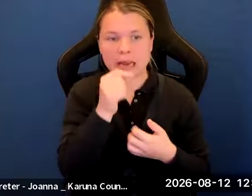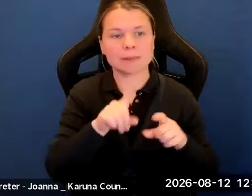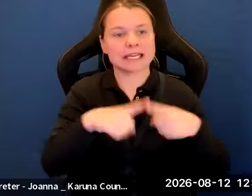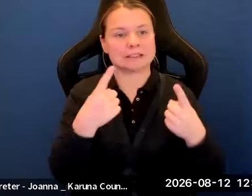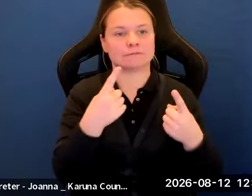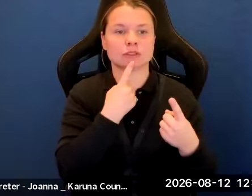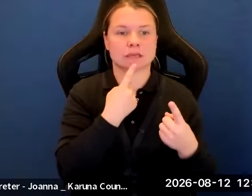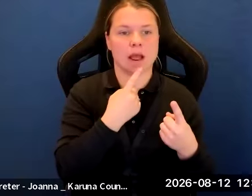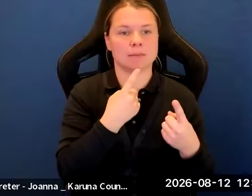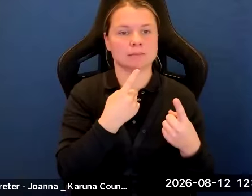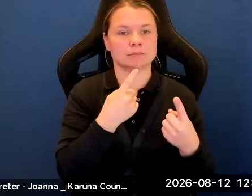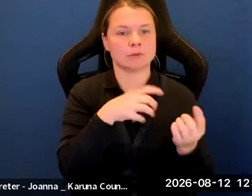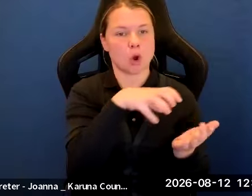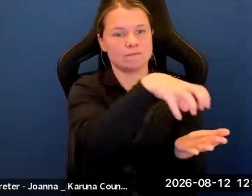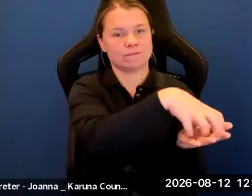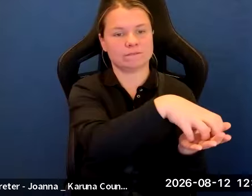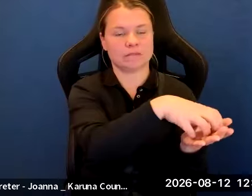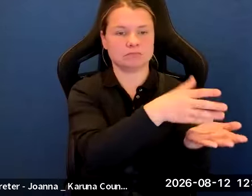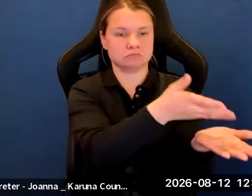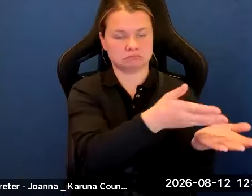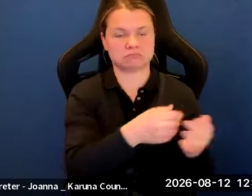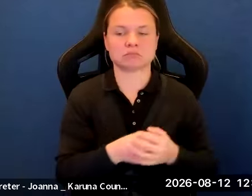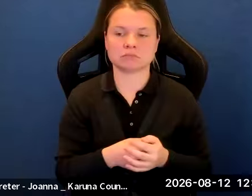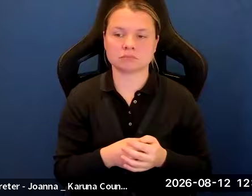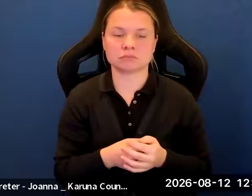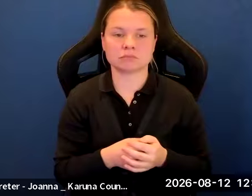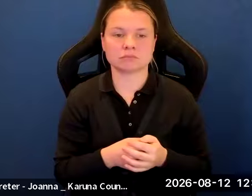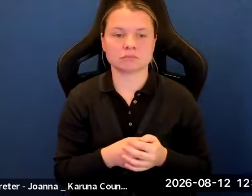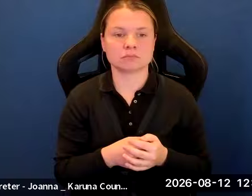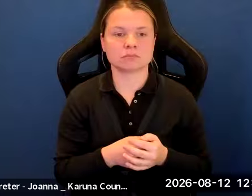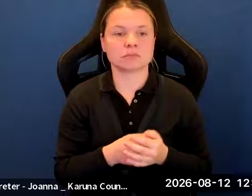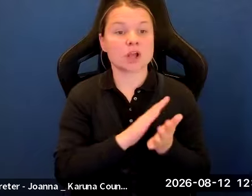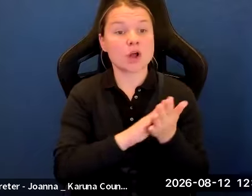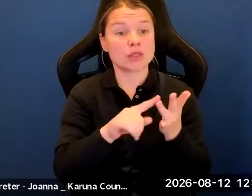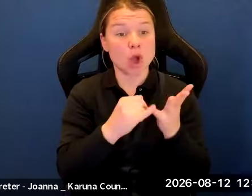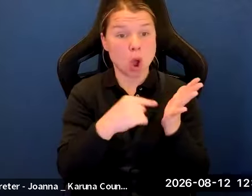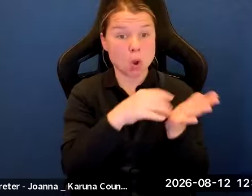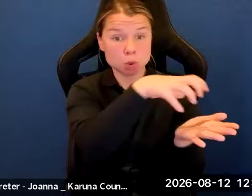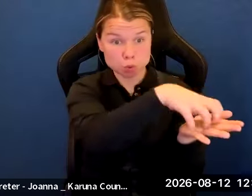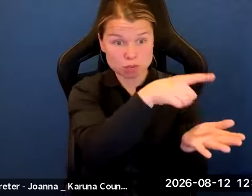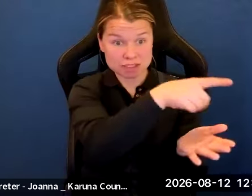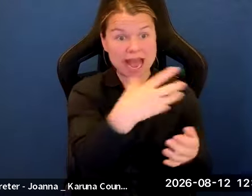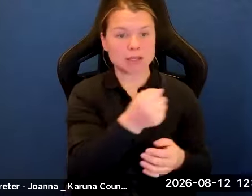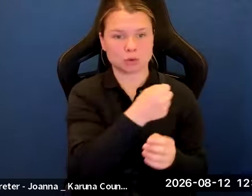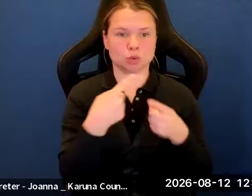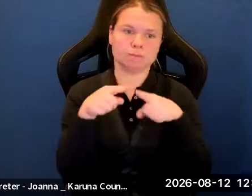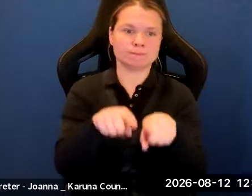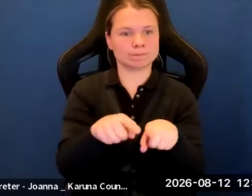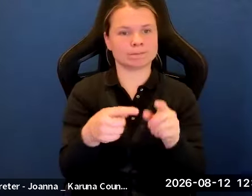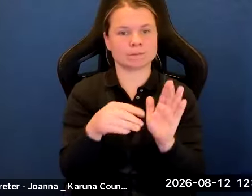fulfills all the eligibility criteria then that potentially could be - that doesn't need to be a university. So the